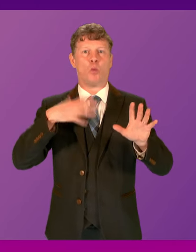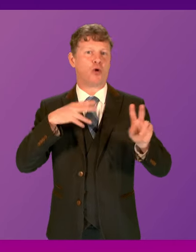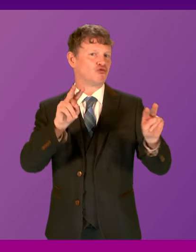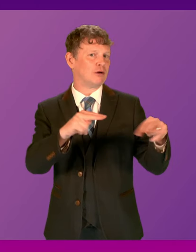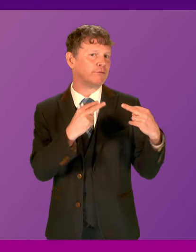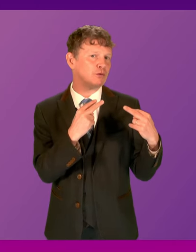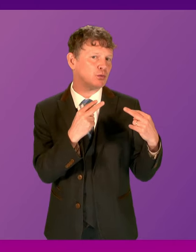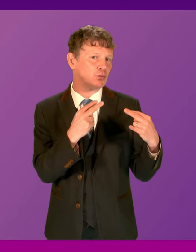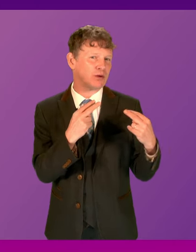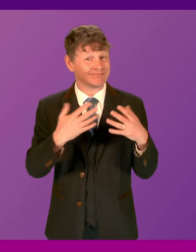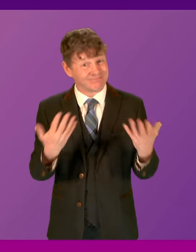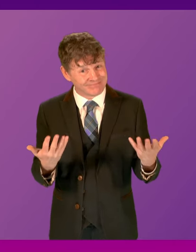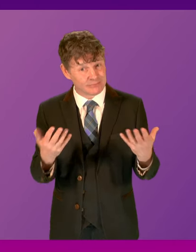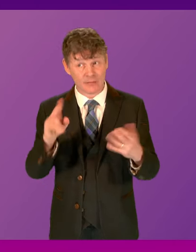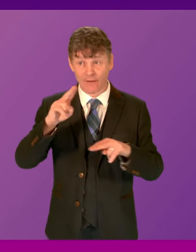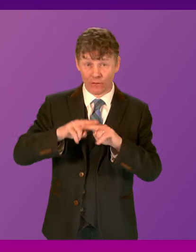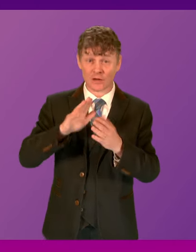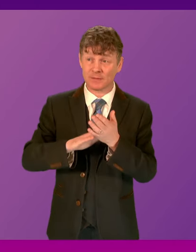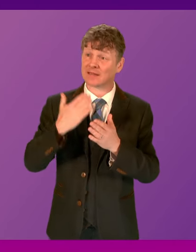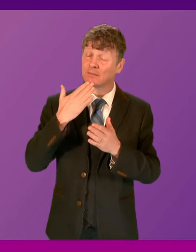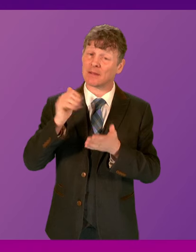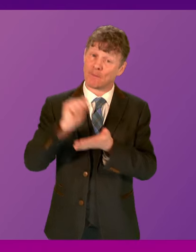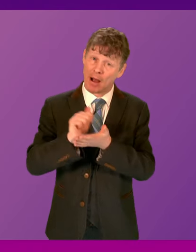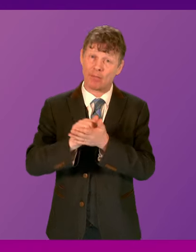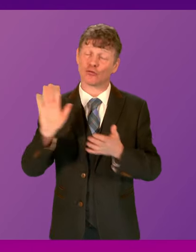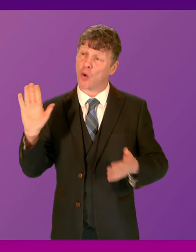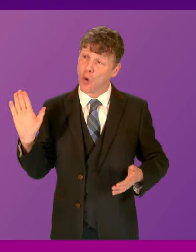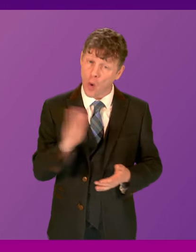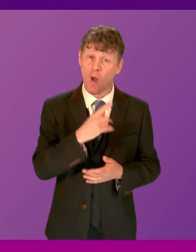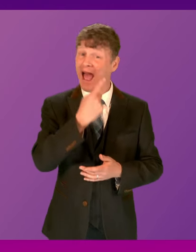Will the First Minister publish all the evidence that his Government has that